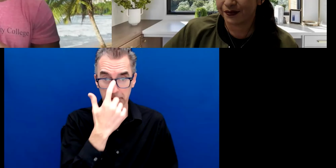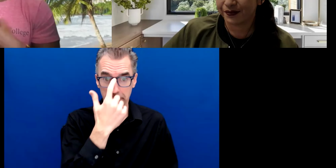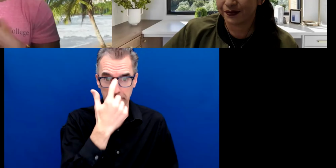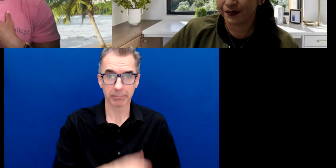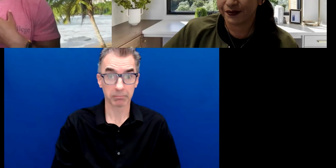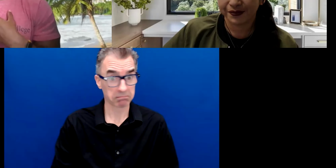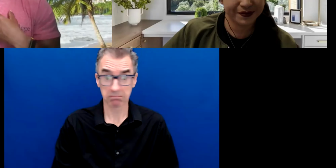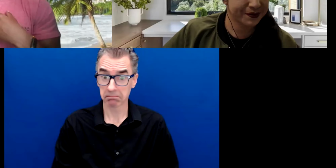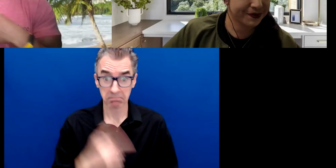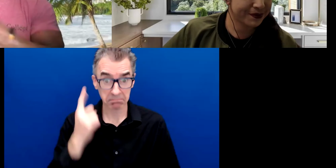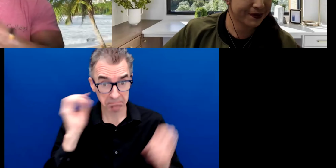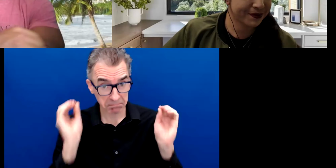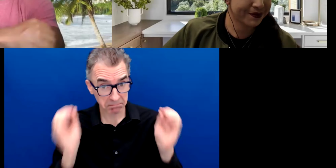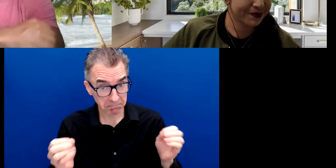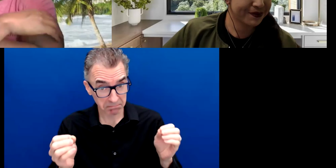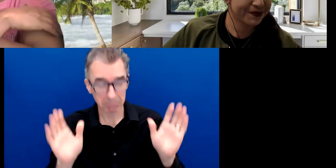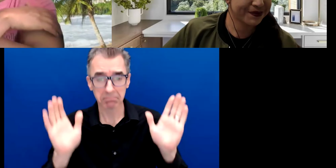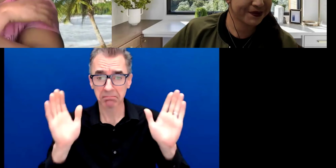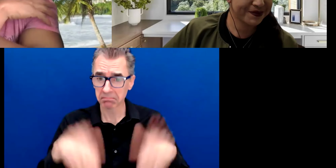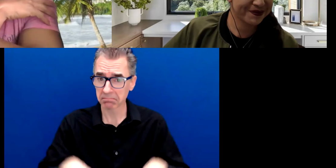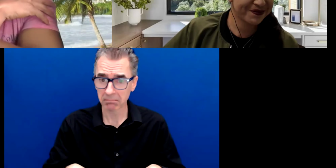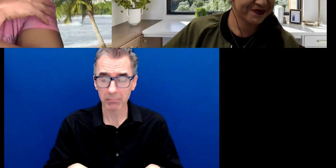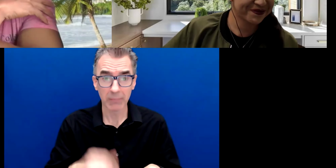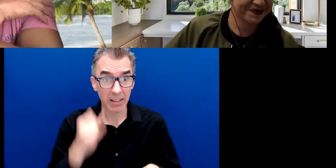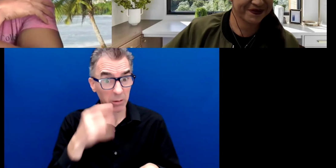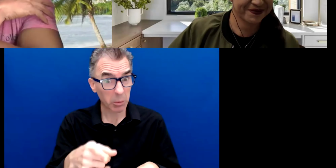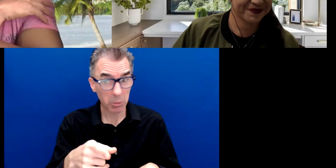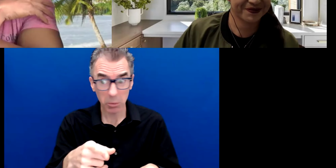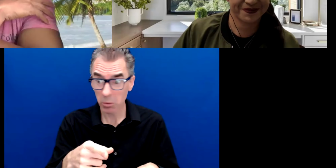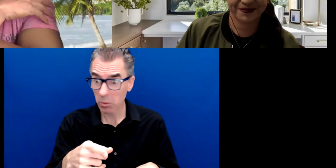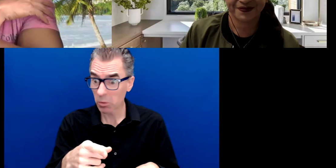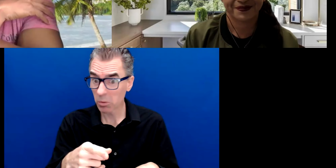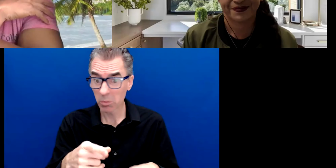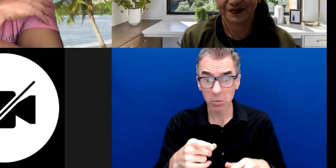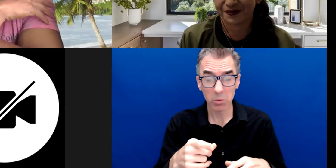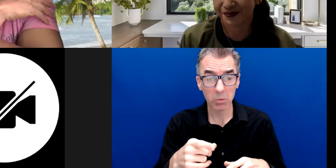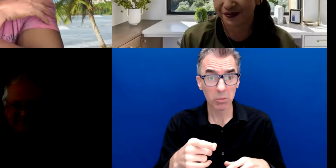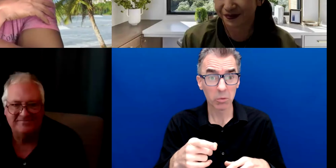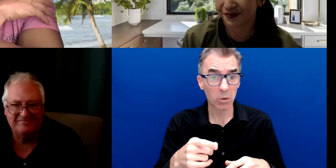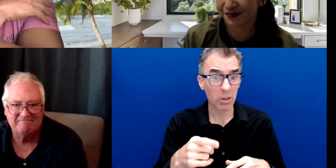Okay, well, there isn't any burning questions. Or with me and Ashley, we hang out a little bit,